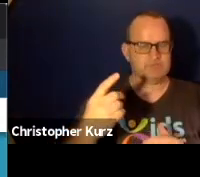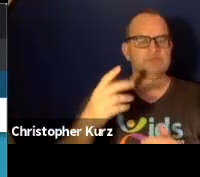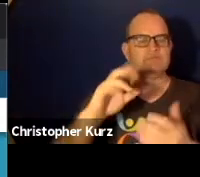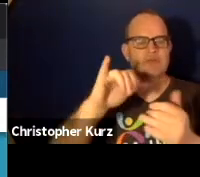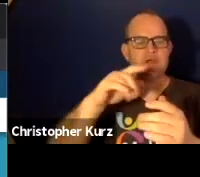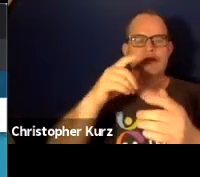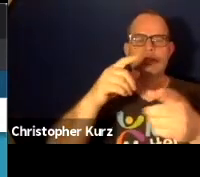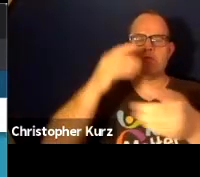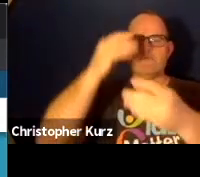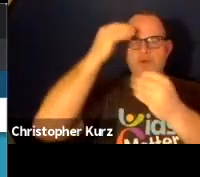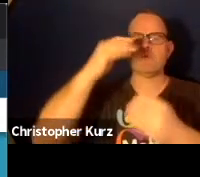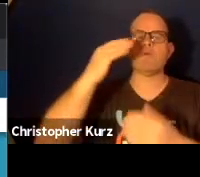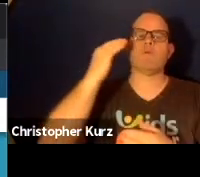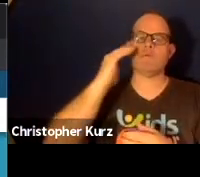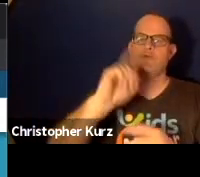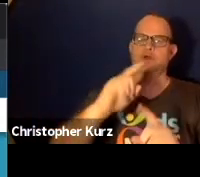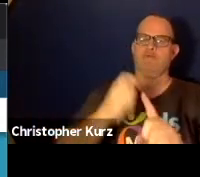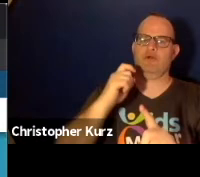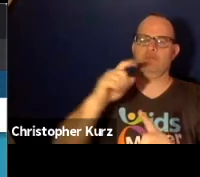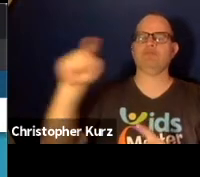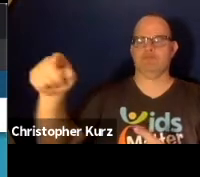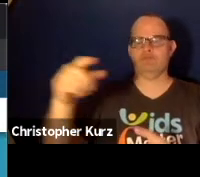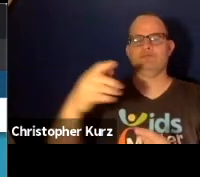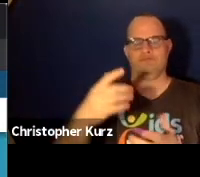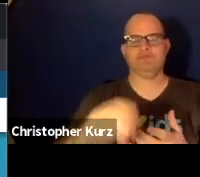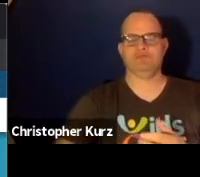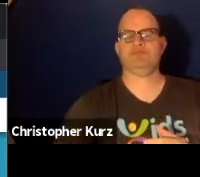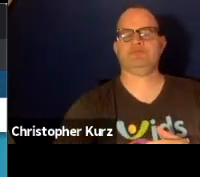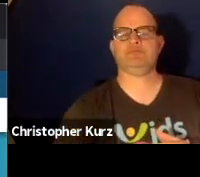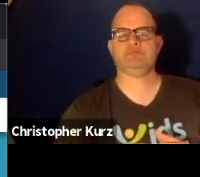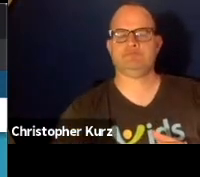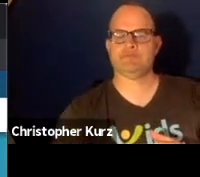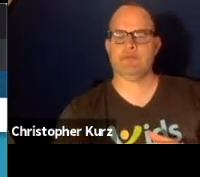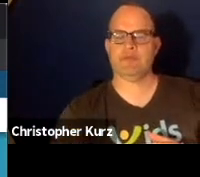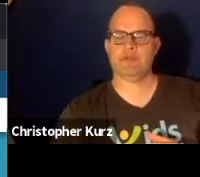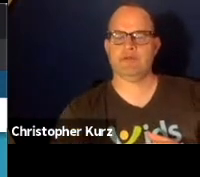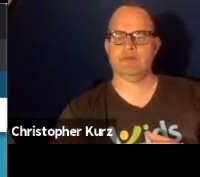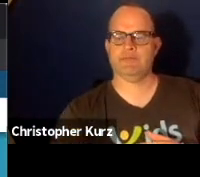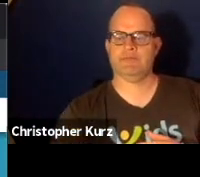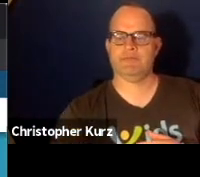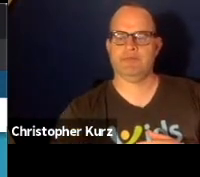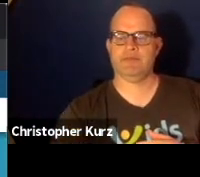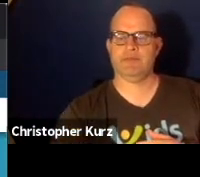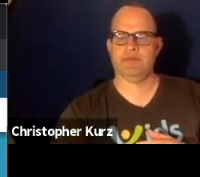an organization called Pratham Books, and so we've created them there here in